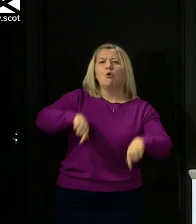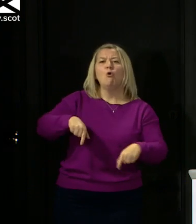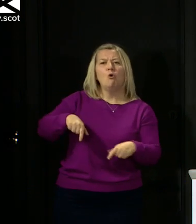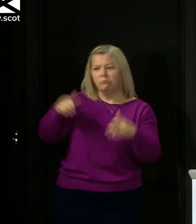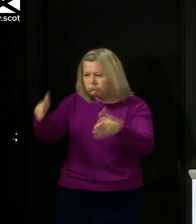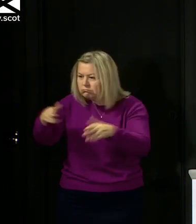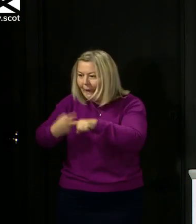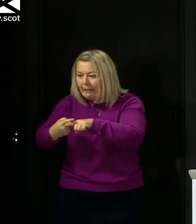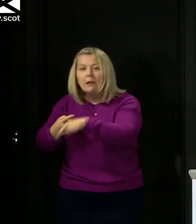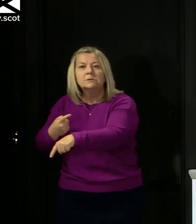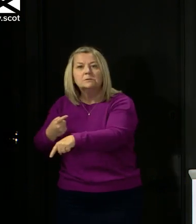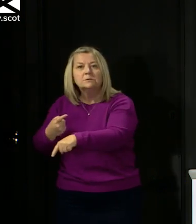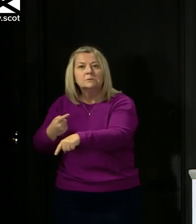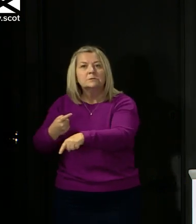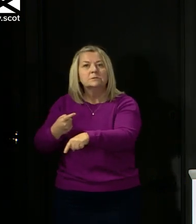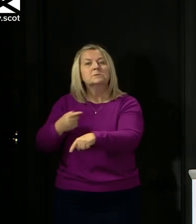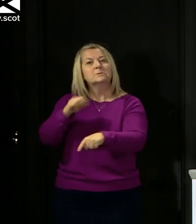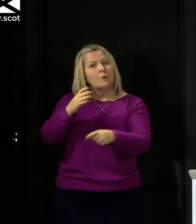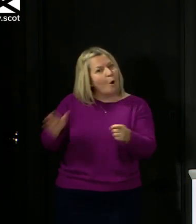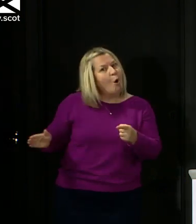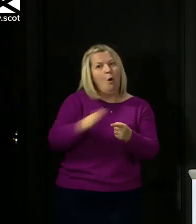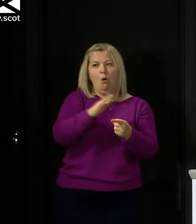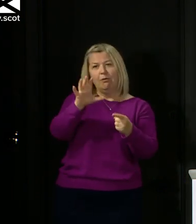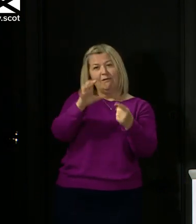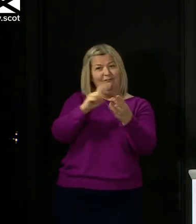from other parts of the UK. All governments across the UK are trying to do the right thing